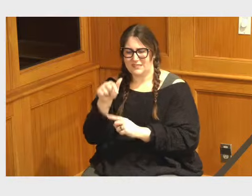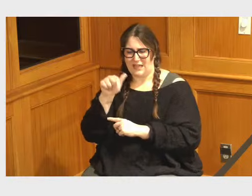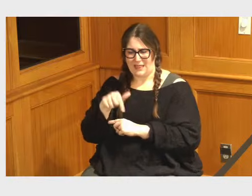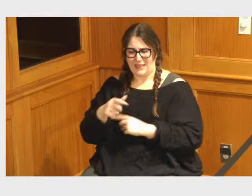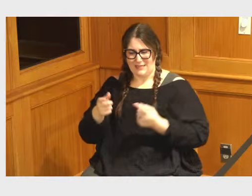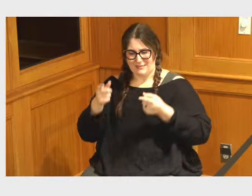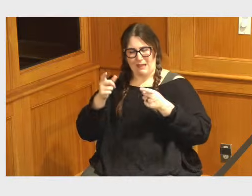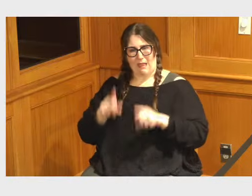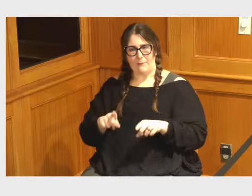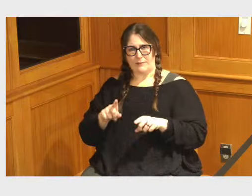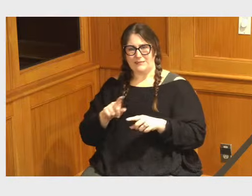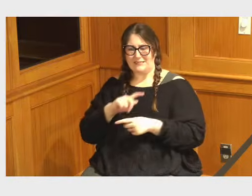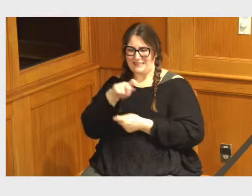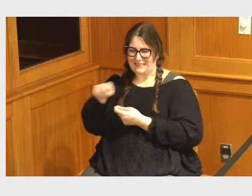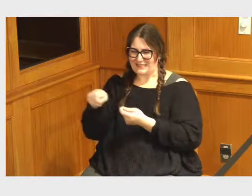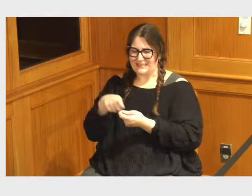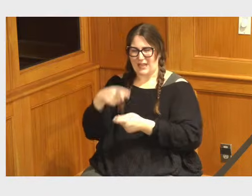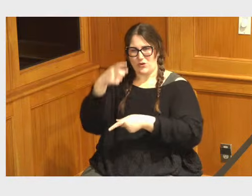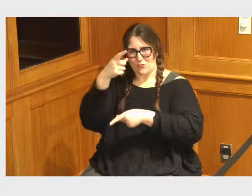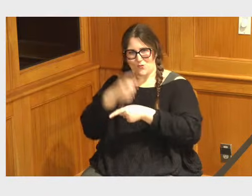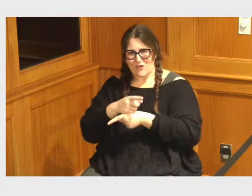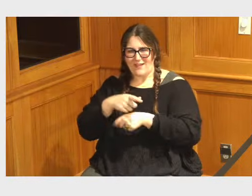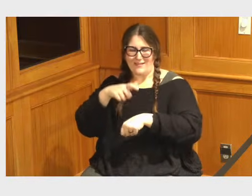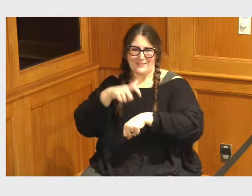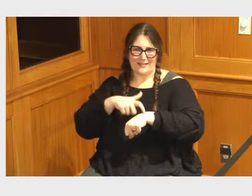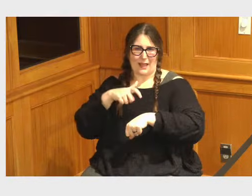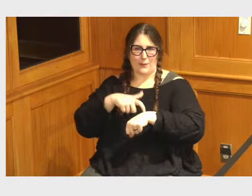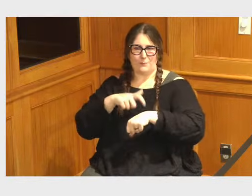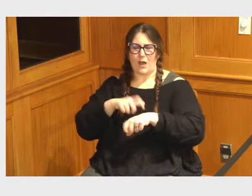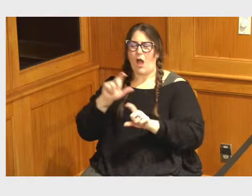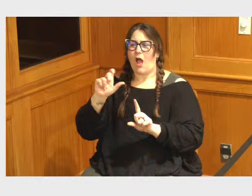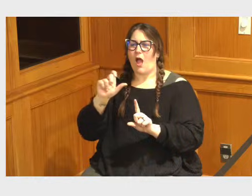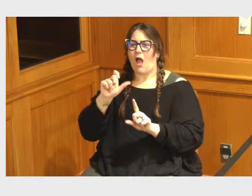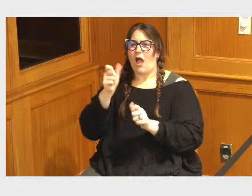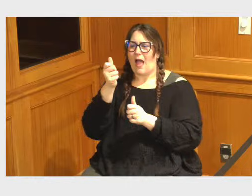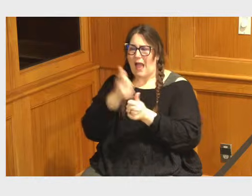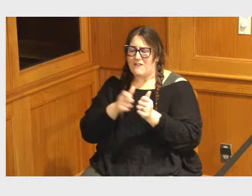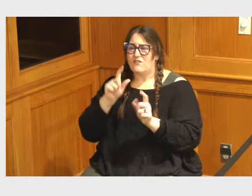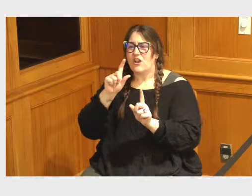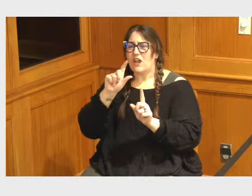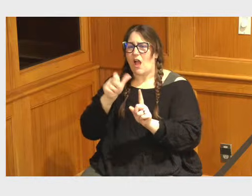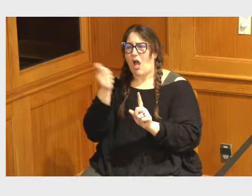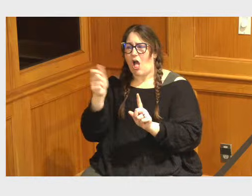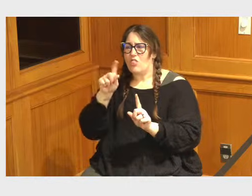moment when the o every other every other factor in the system was working against affordable